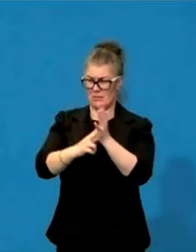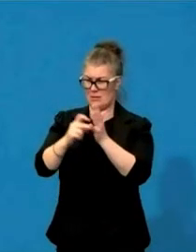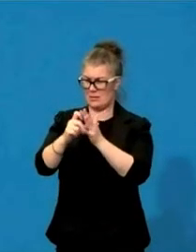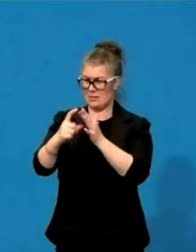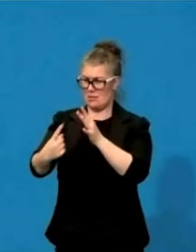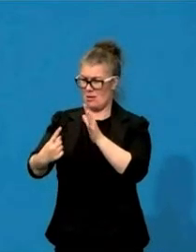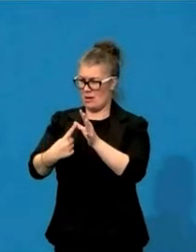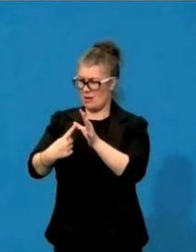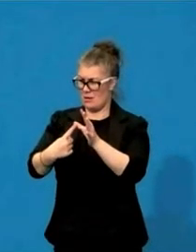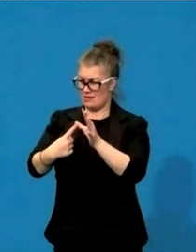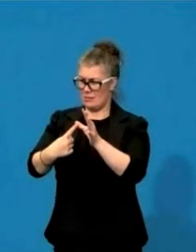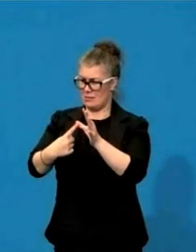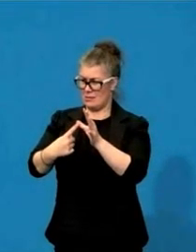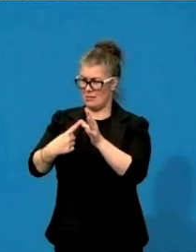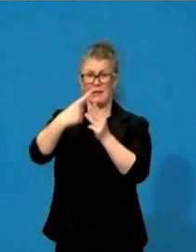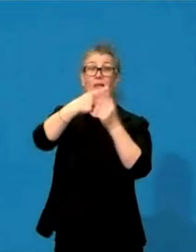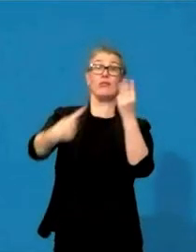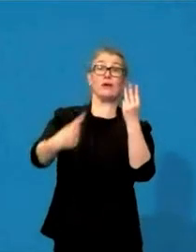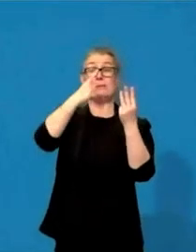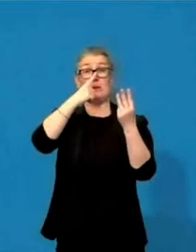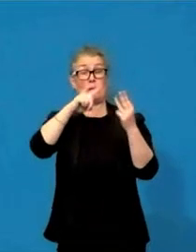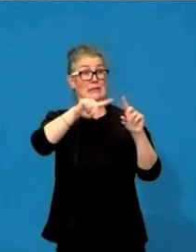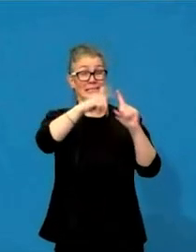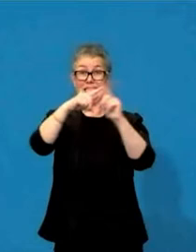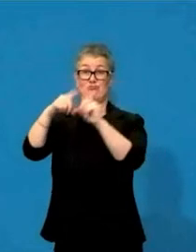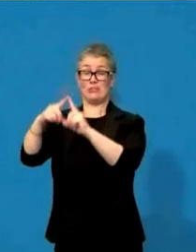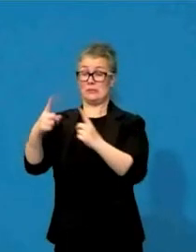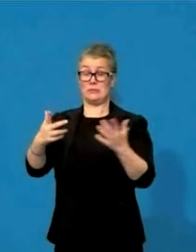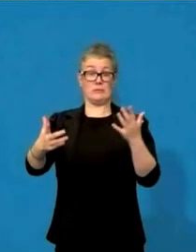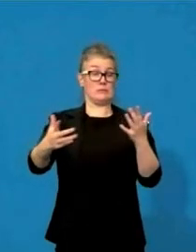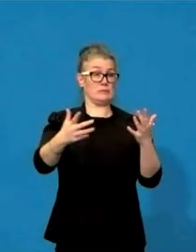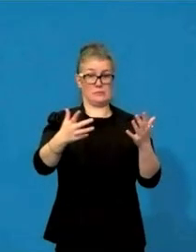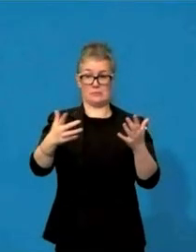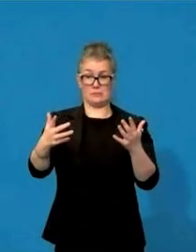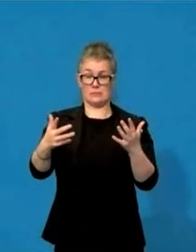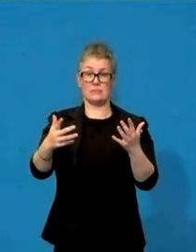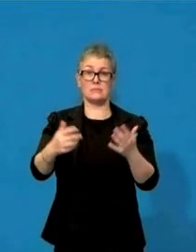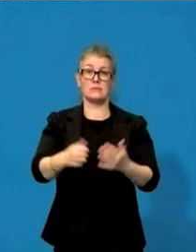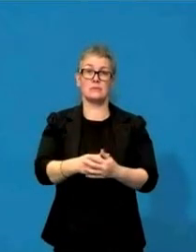You know, there's three different lots of people here. That's the confusing bit.